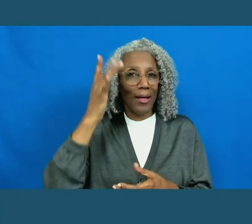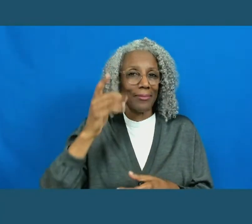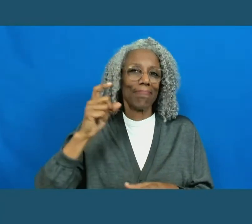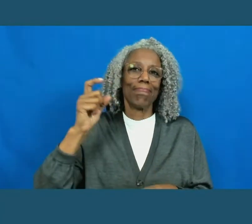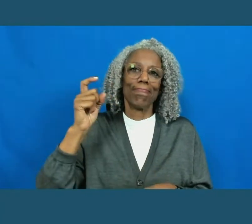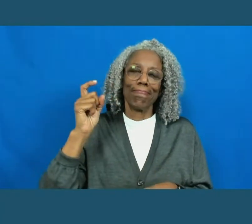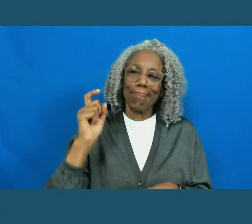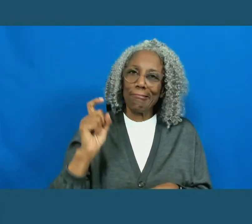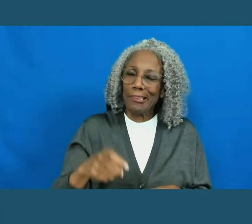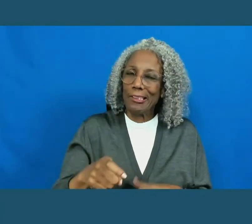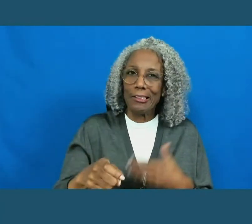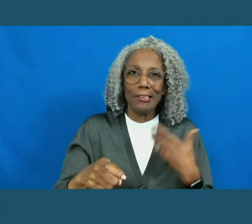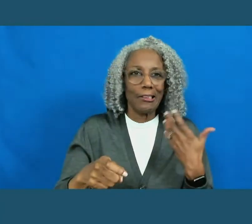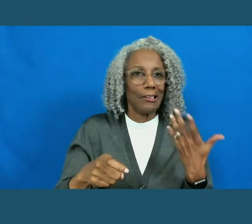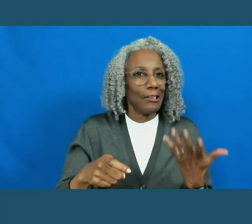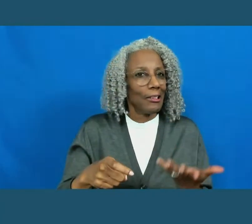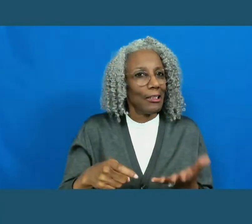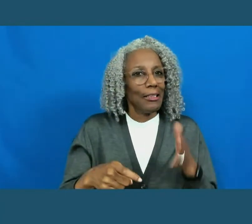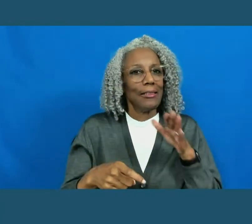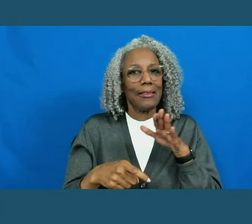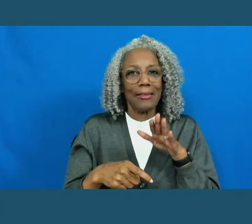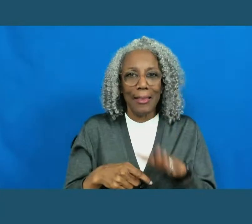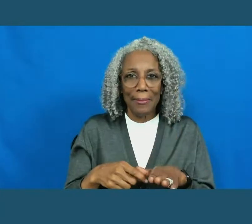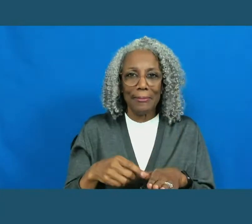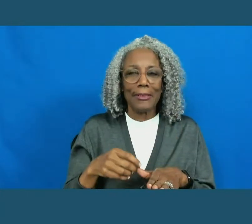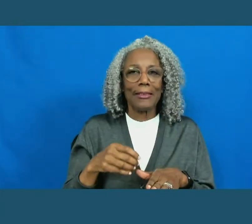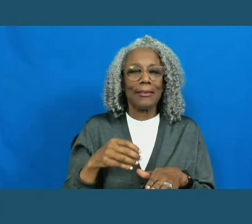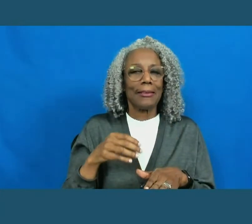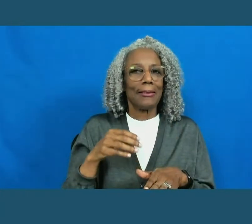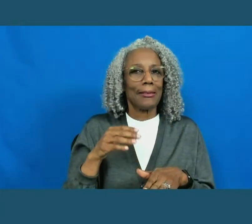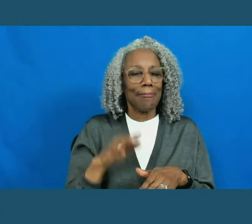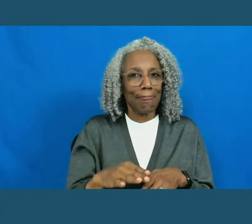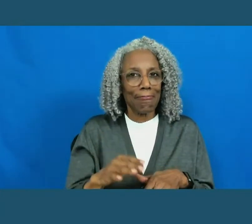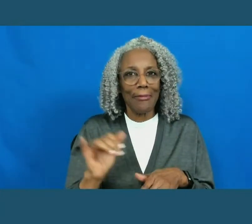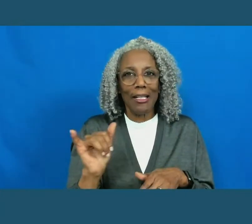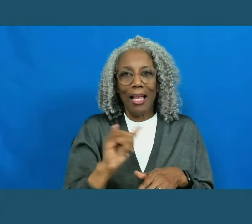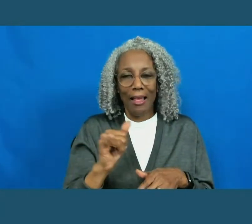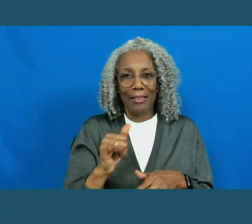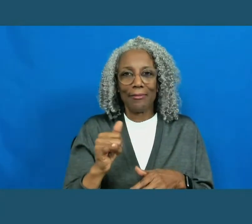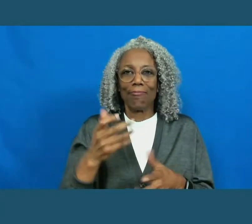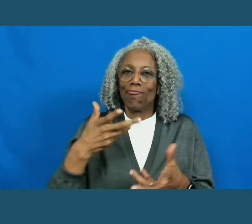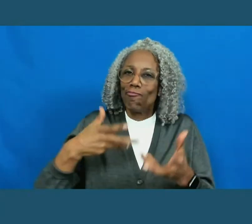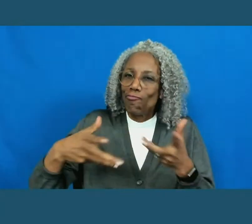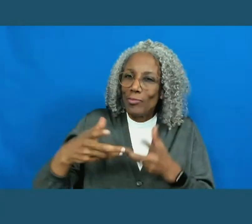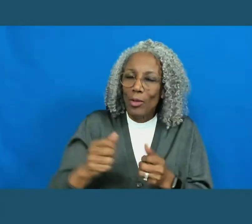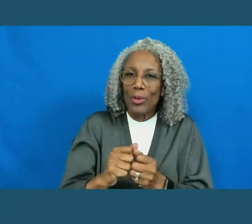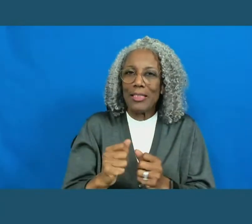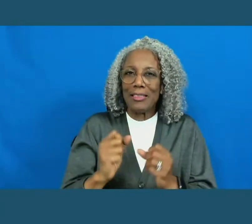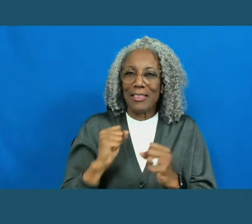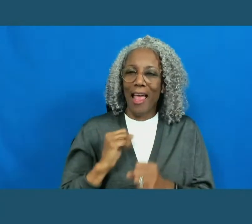that I said, because It is going